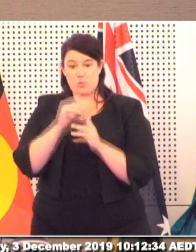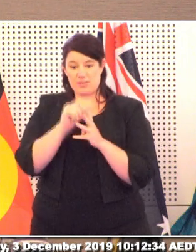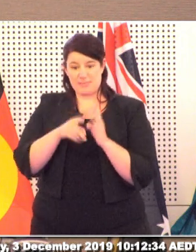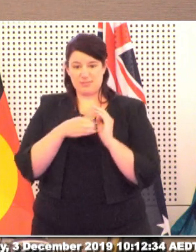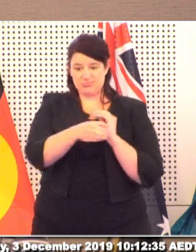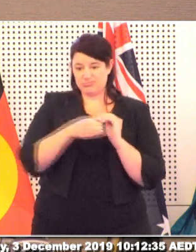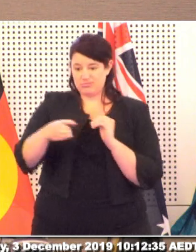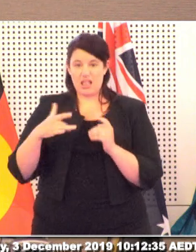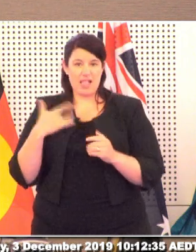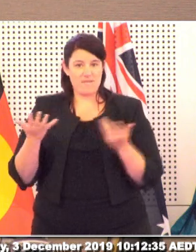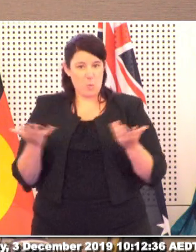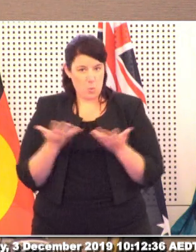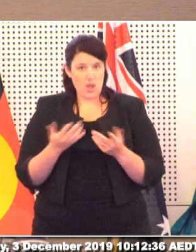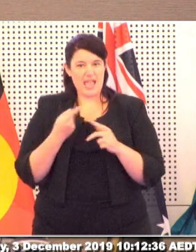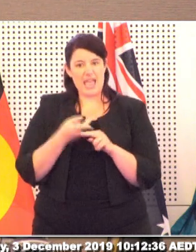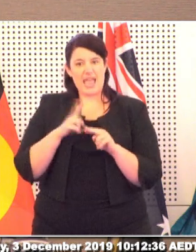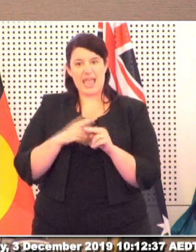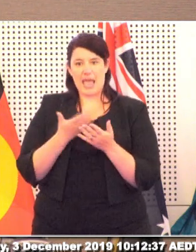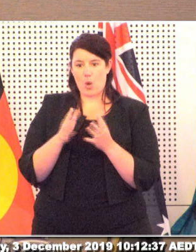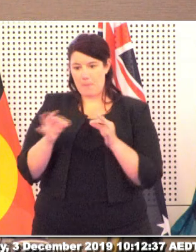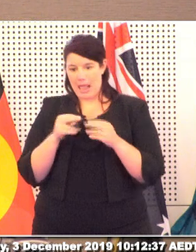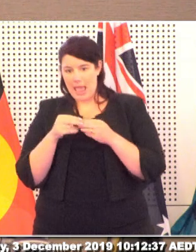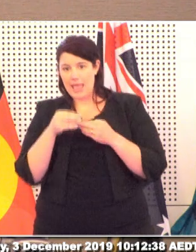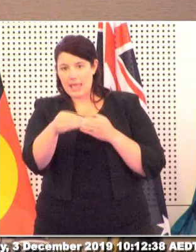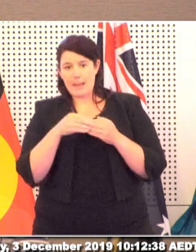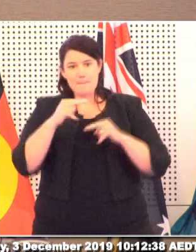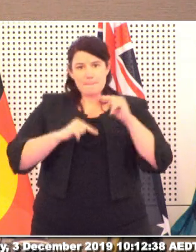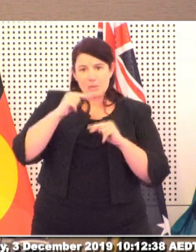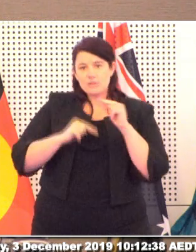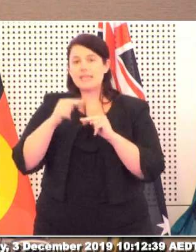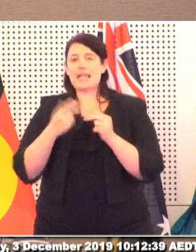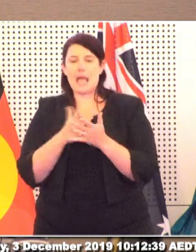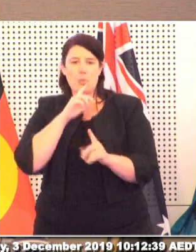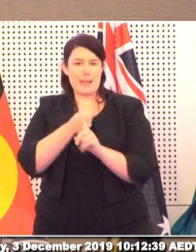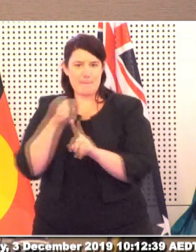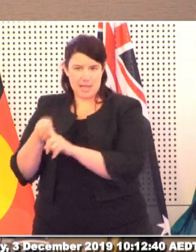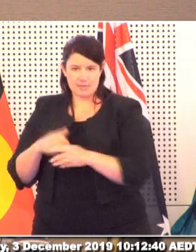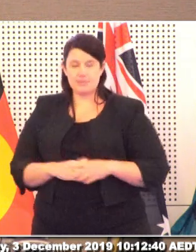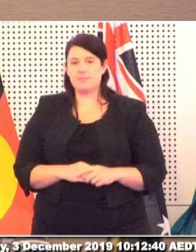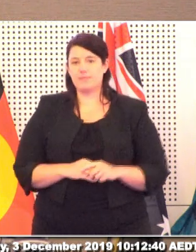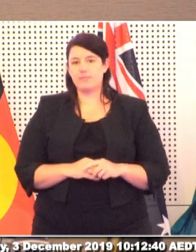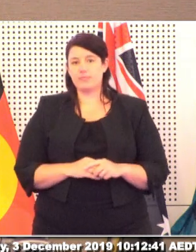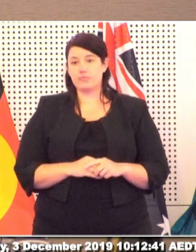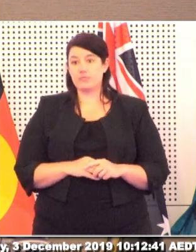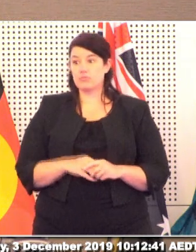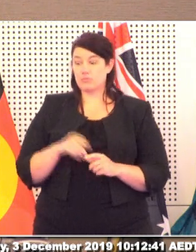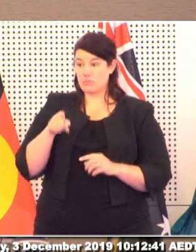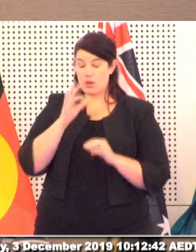relates to urban policy and housing policy. And in fact you are currently leading a three-year study titled The